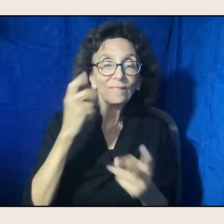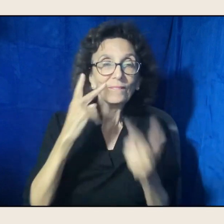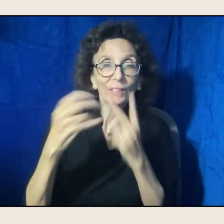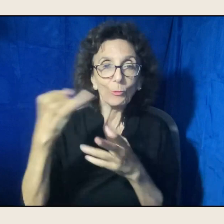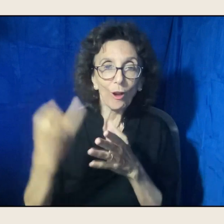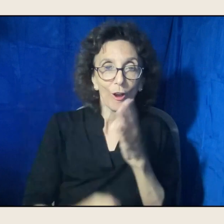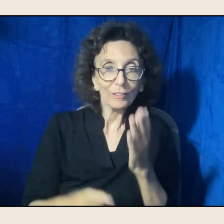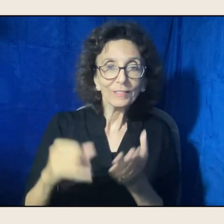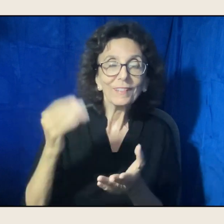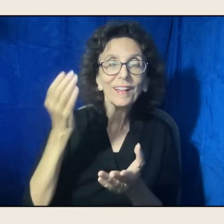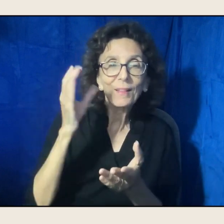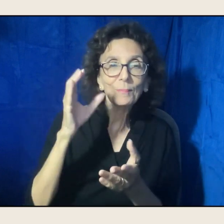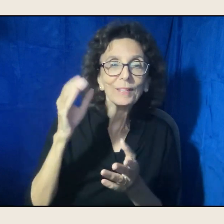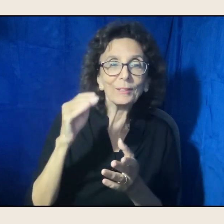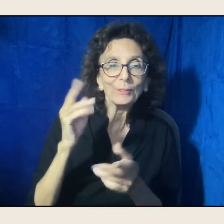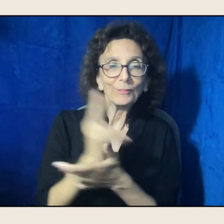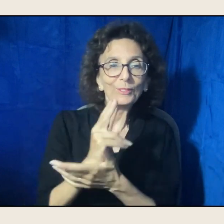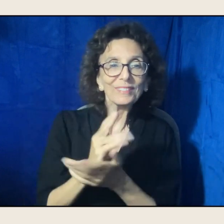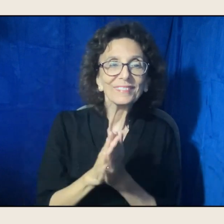Allison, we are very happy to welcome you today.